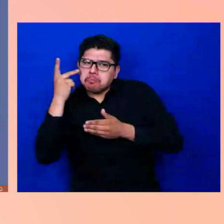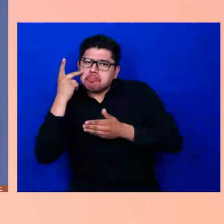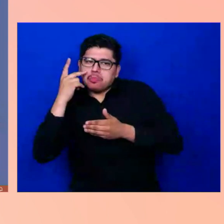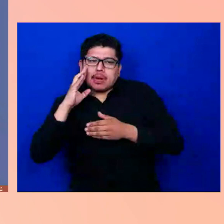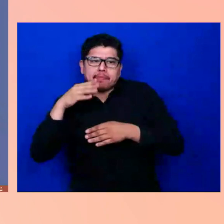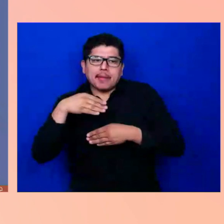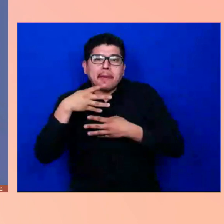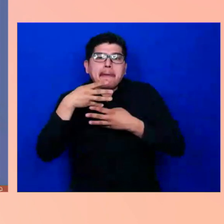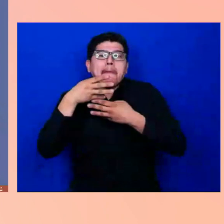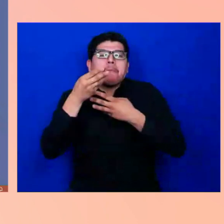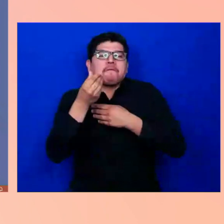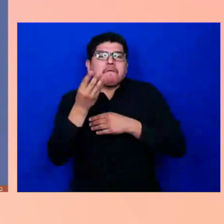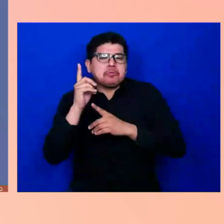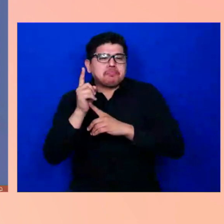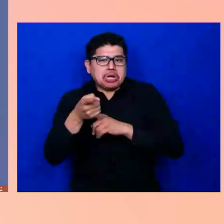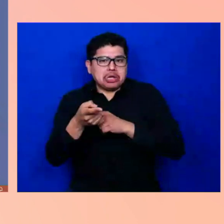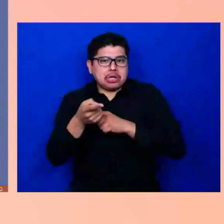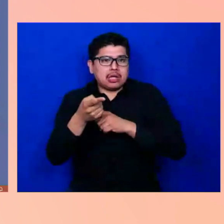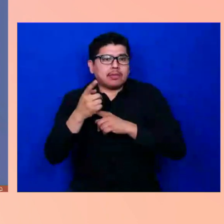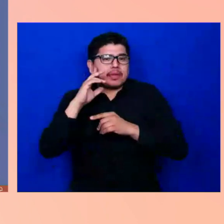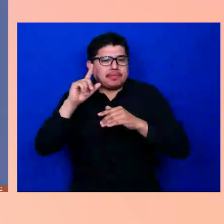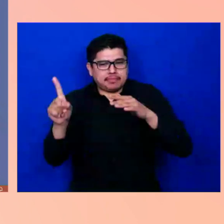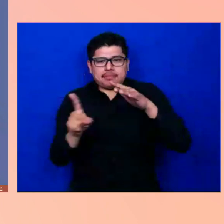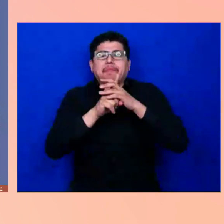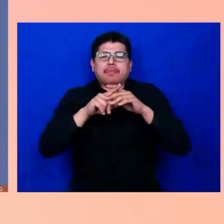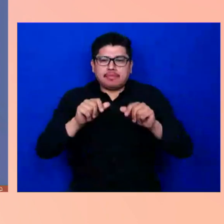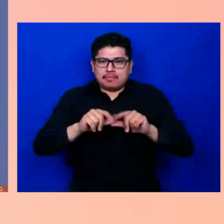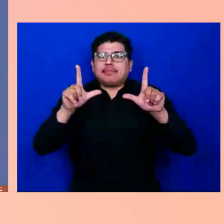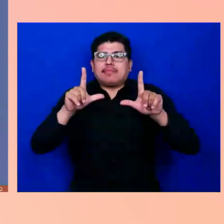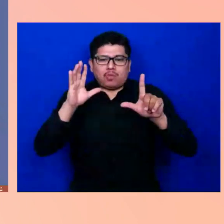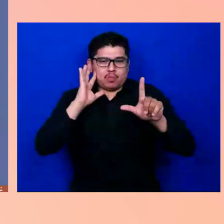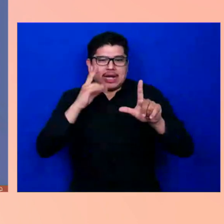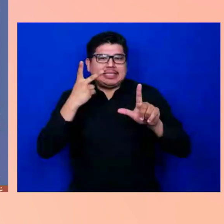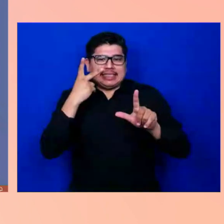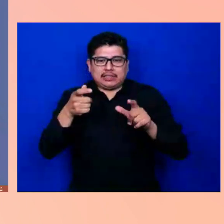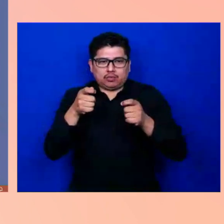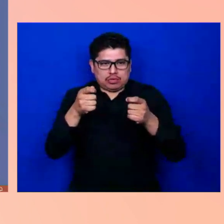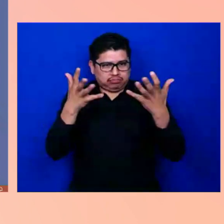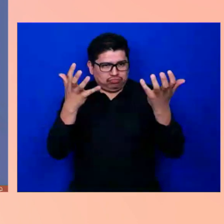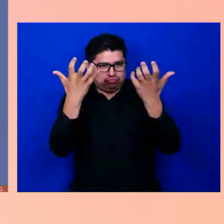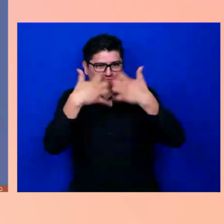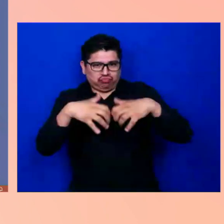see that that control is now fixed. I have just some more to do one by one.